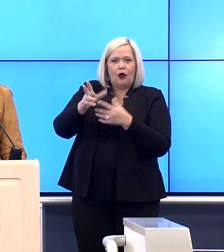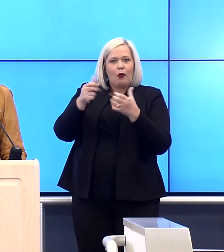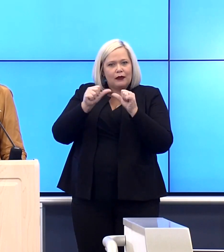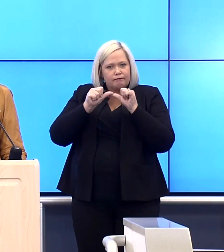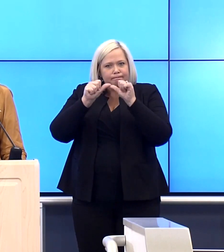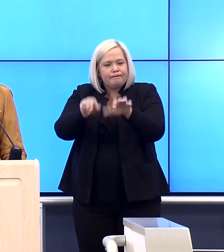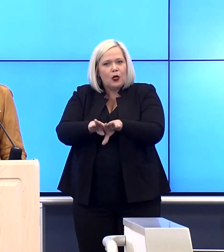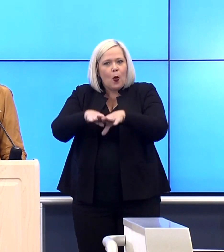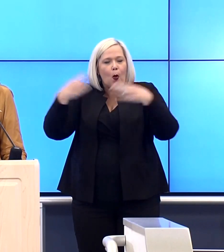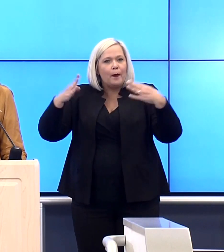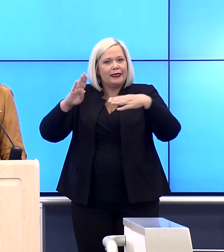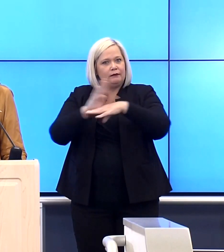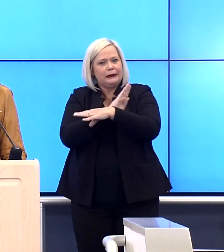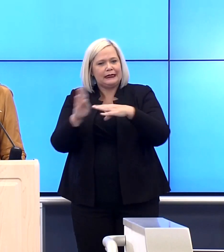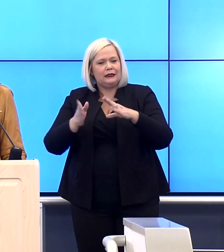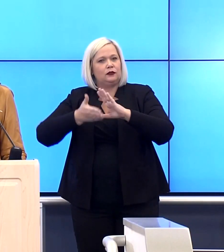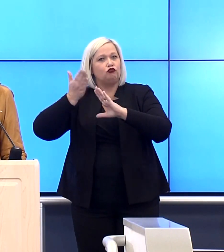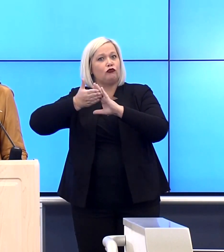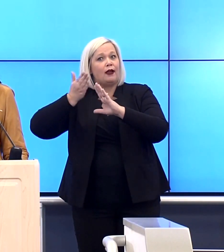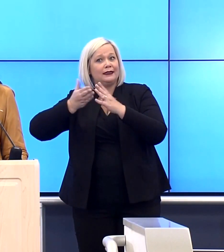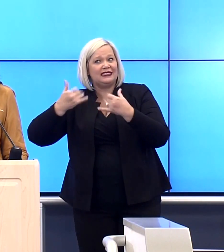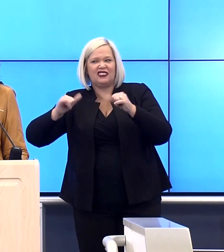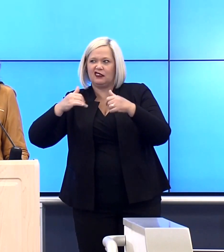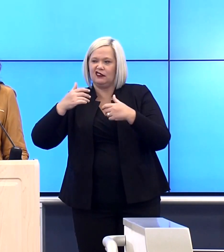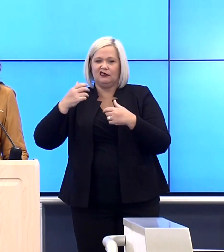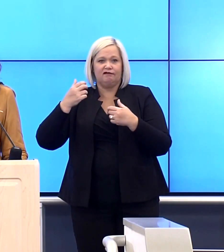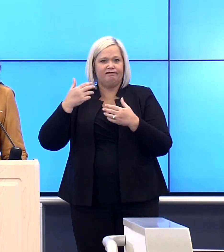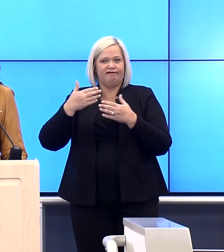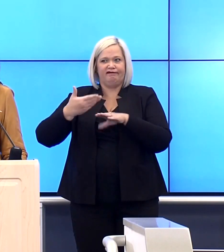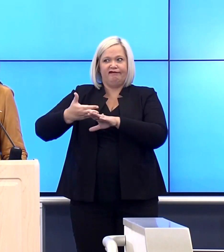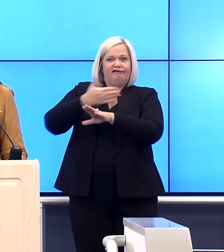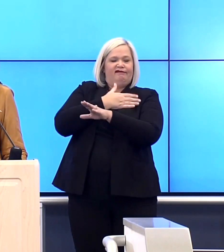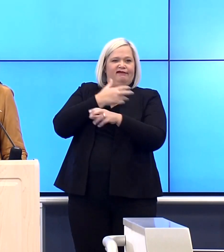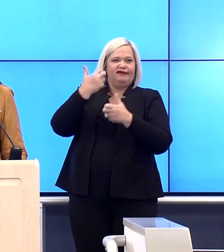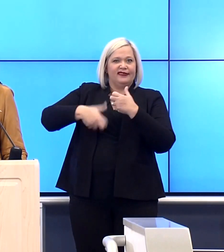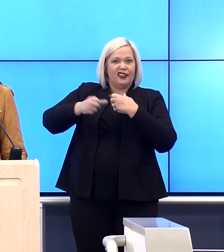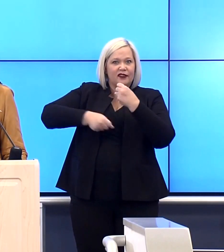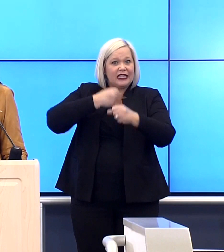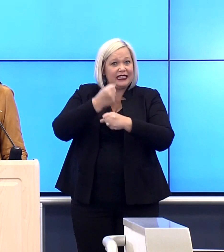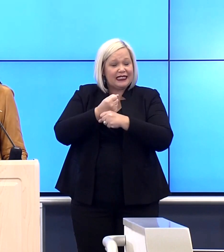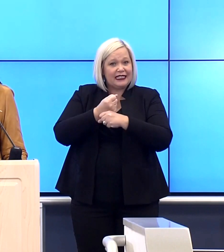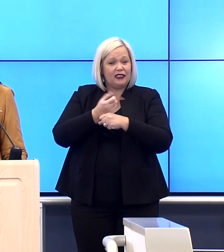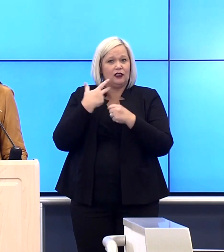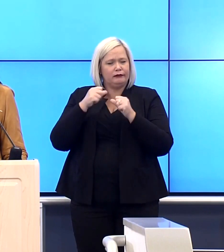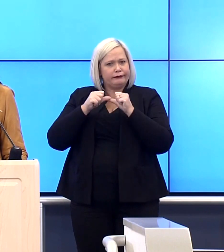IT IS TO PROTECT THE SMALL BUSINESS OWNER WHO IS EAGER TO BUSINESS OWNER WHO IS EAGER TO STAY -- KEEP THEIR DOORS OPEN STAY -- KEEP THEIR DOORS OPEN AFTER SUCH A TOUGH YEAR.